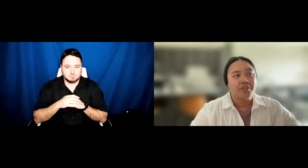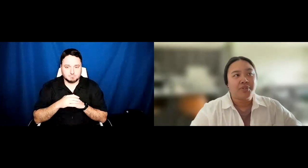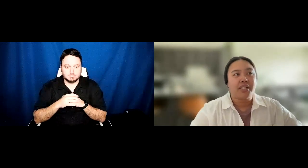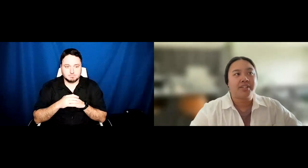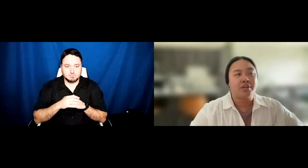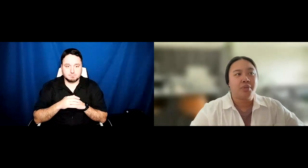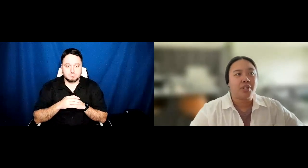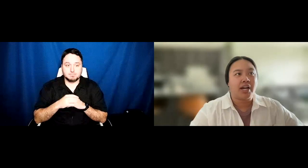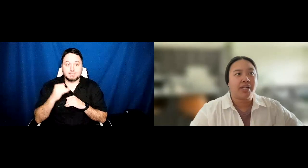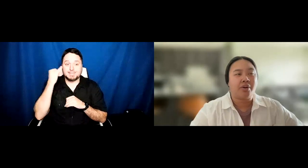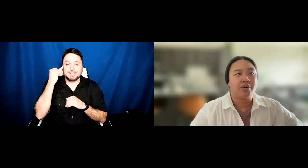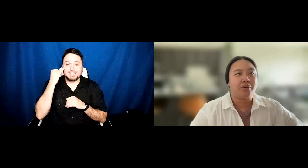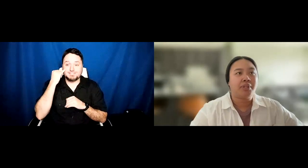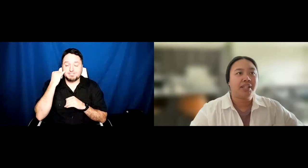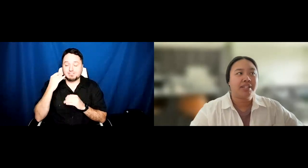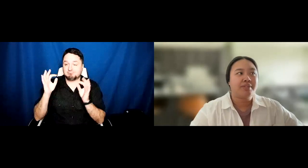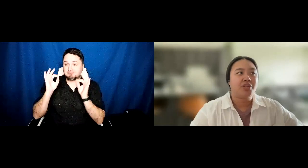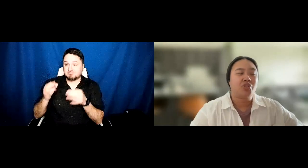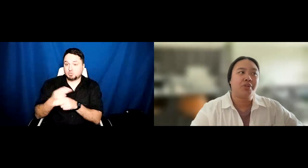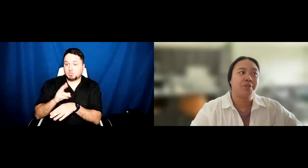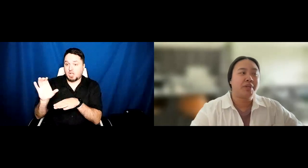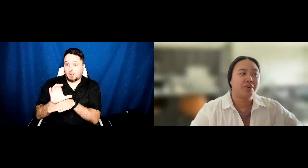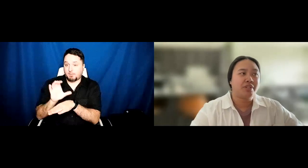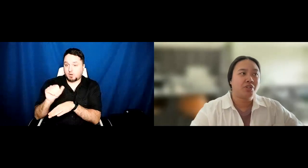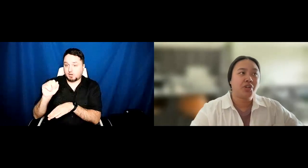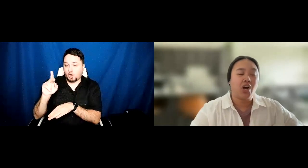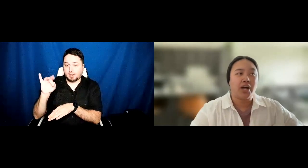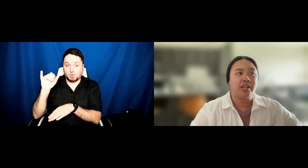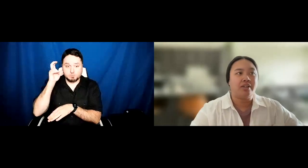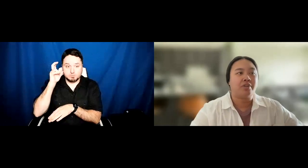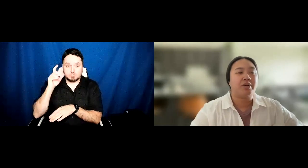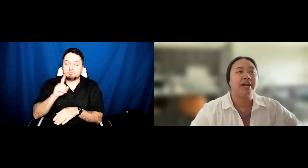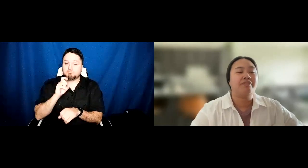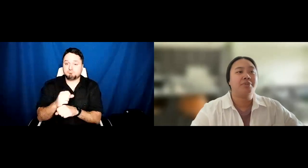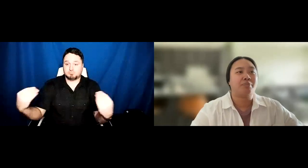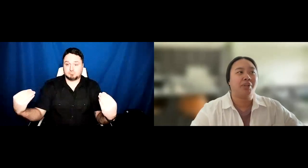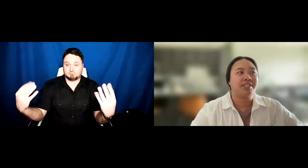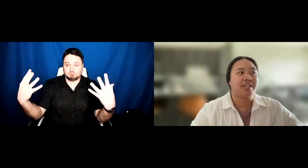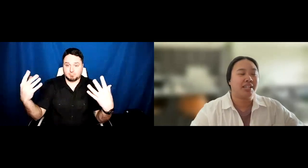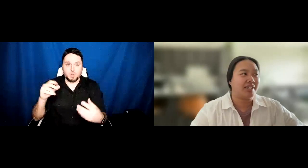If you select computer audio, please make sure your speakers are turned on or your headphones are plugged in.